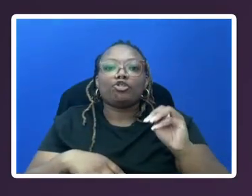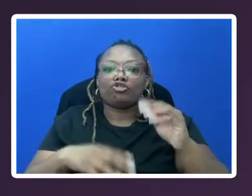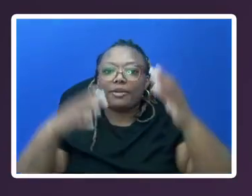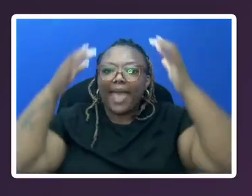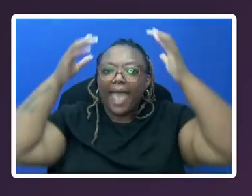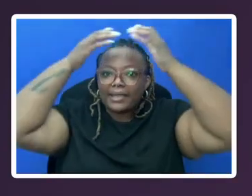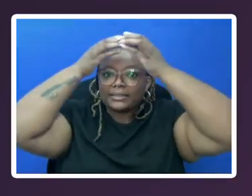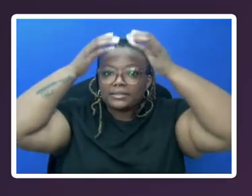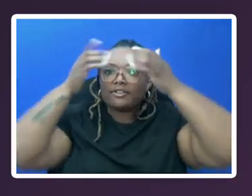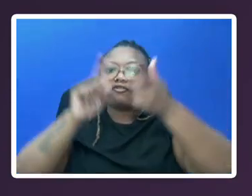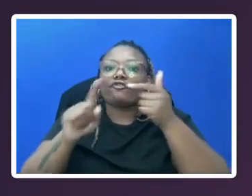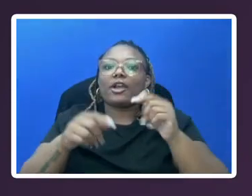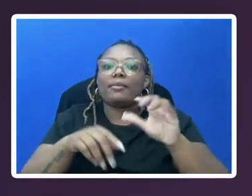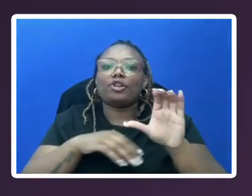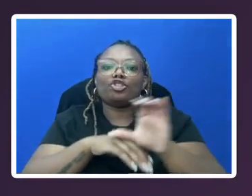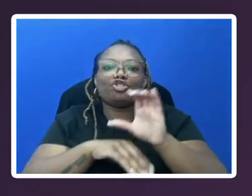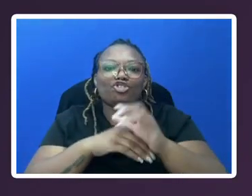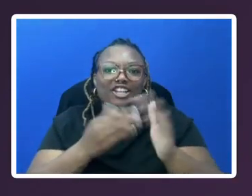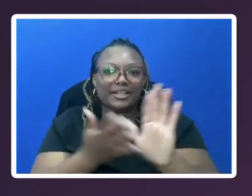Renee Gokey: Yeah. You know, I think another -- I didn't really